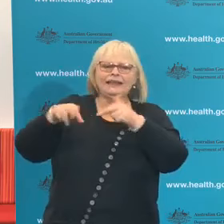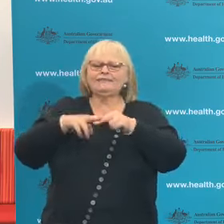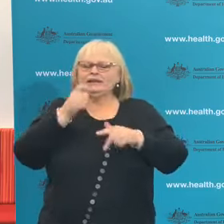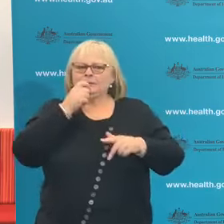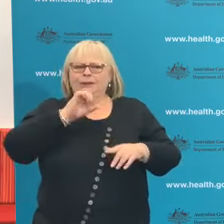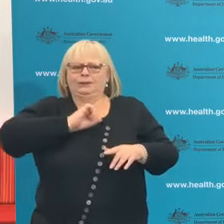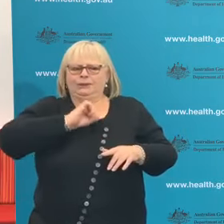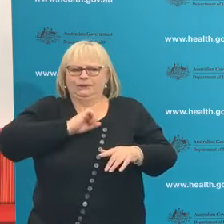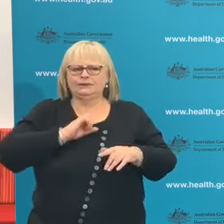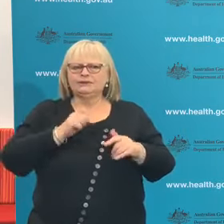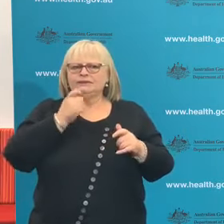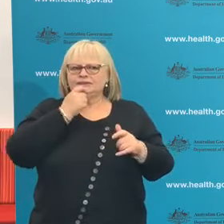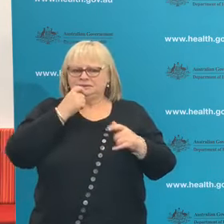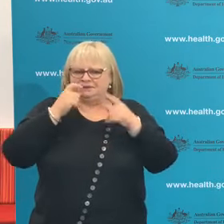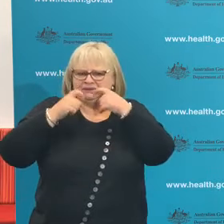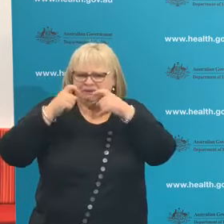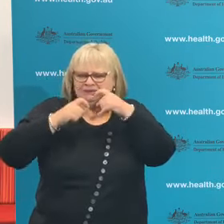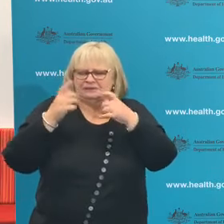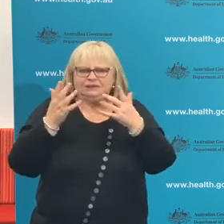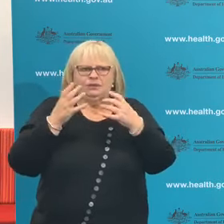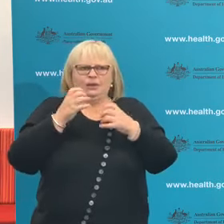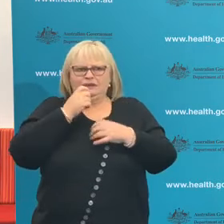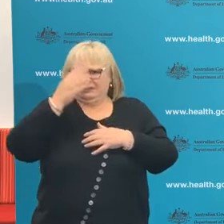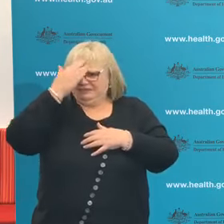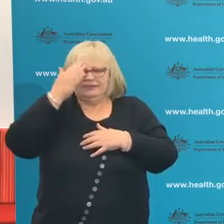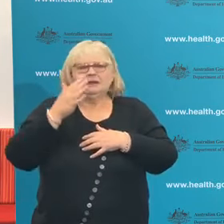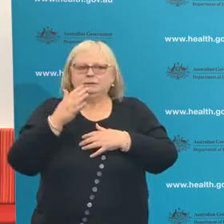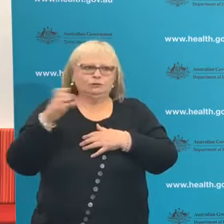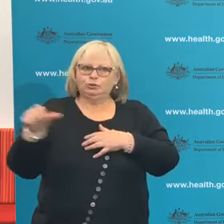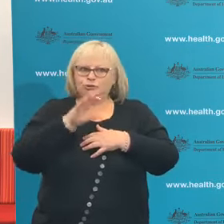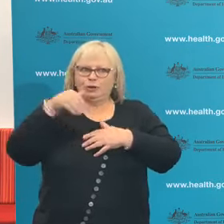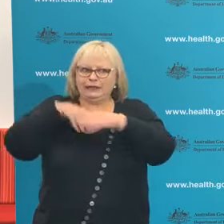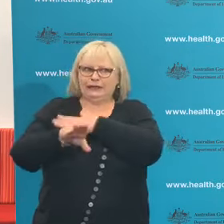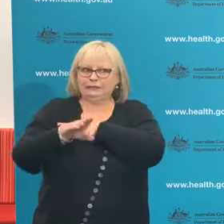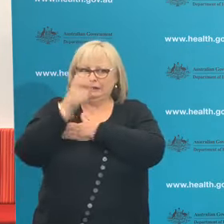a cold or a runny nose or a fever. So that's the important thing, is to make